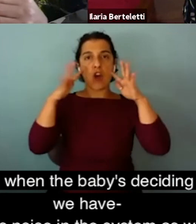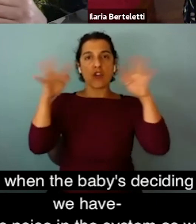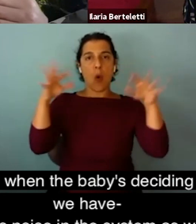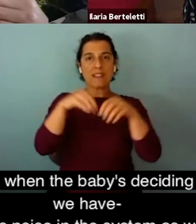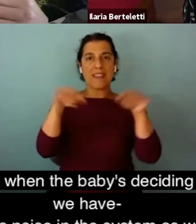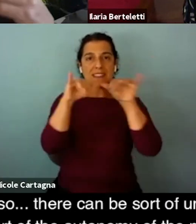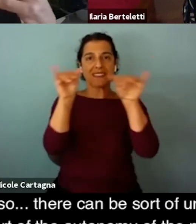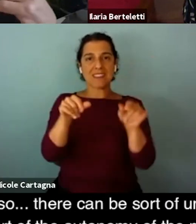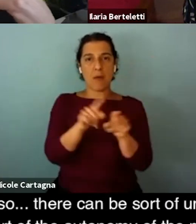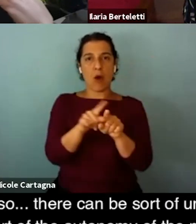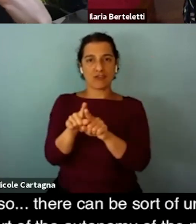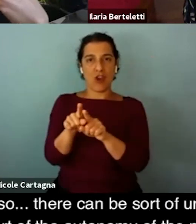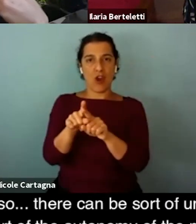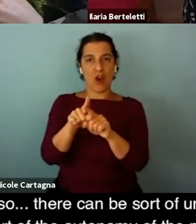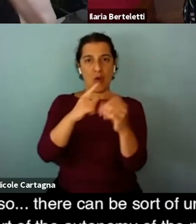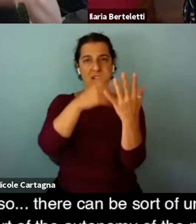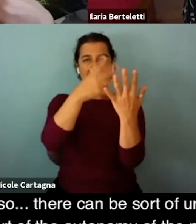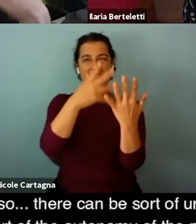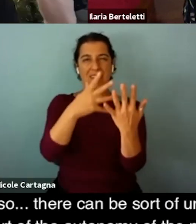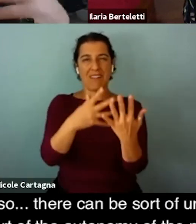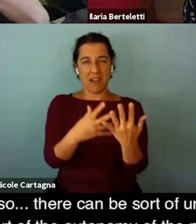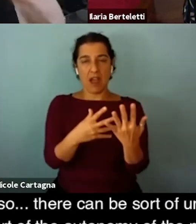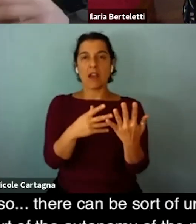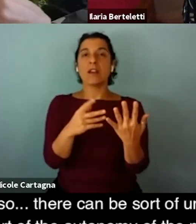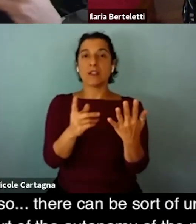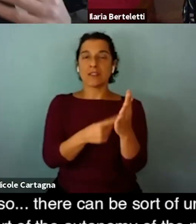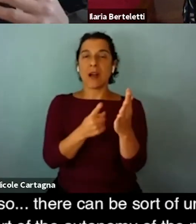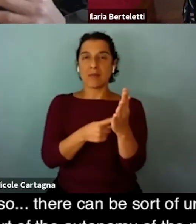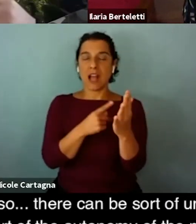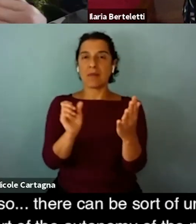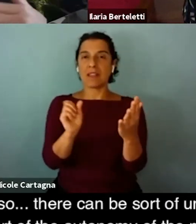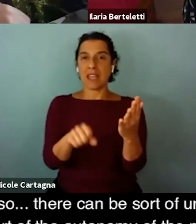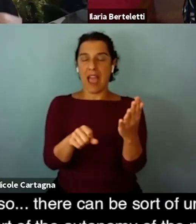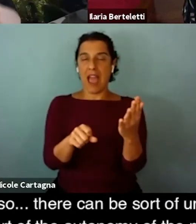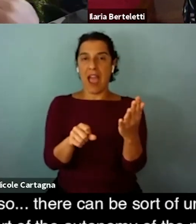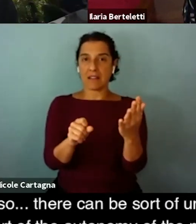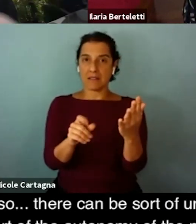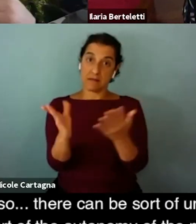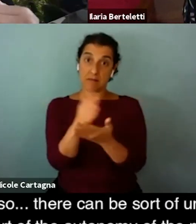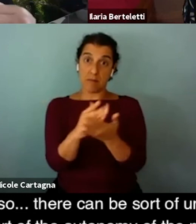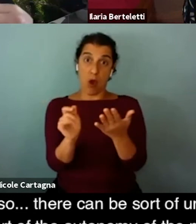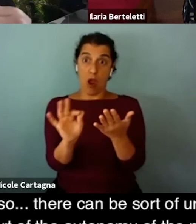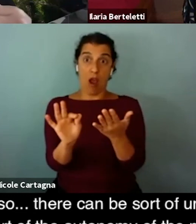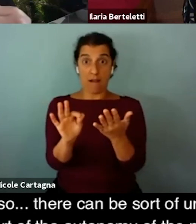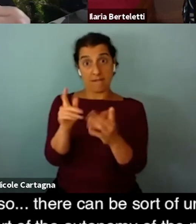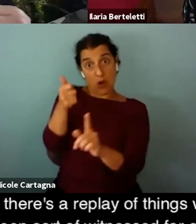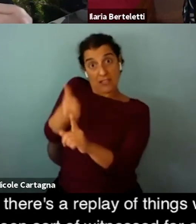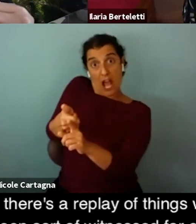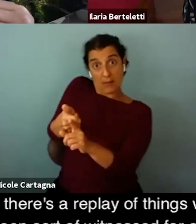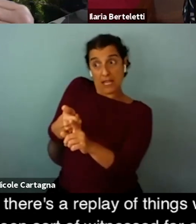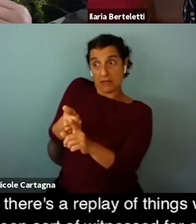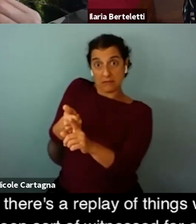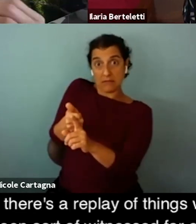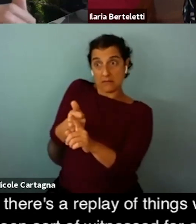and and so there can be sort of um this is part of the autonomy of the model is that is that there's